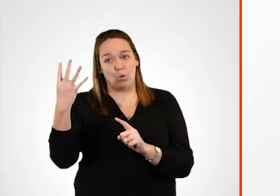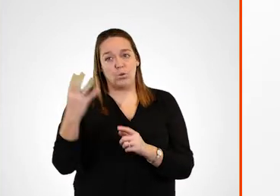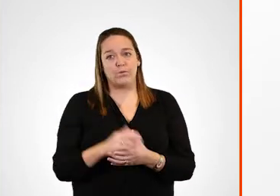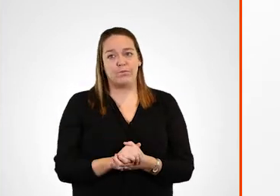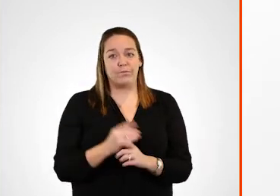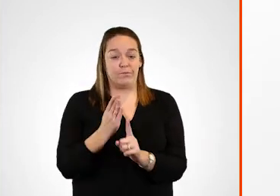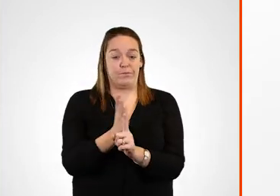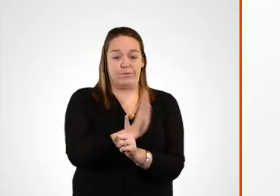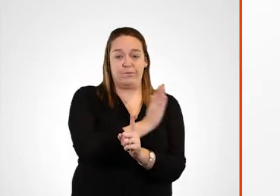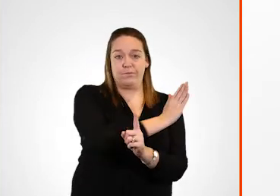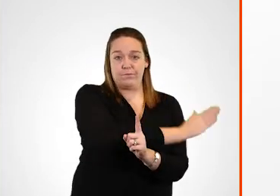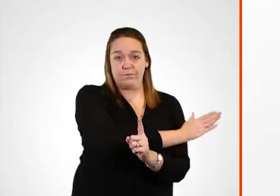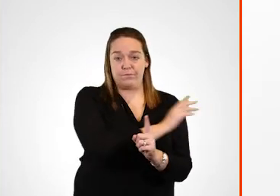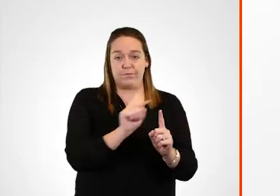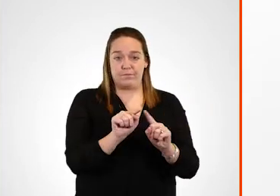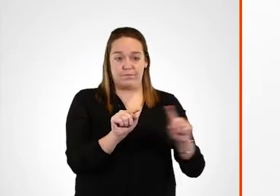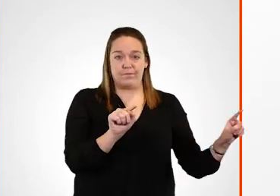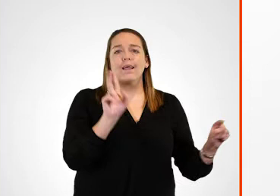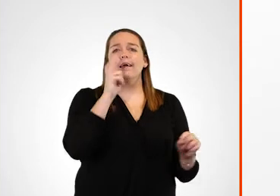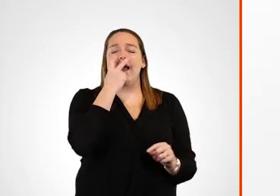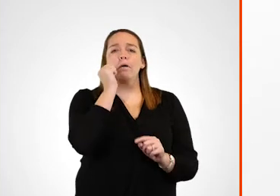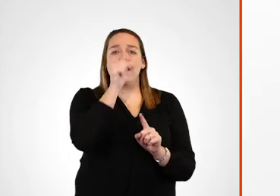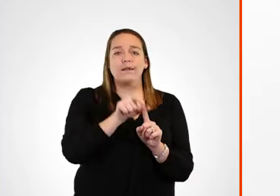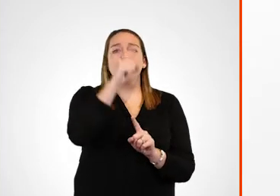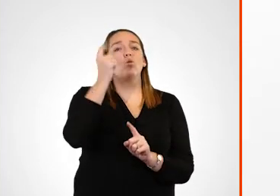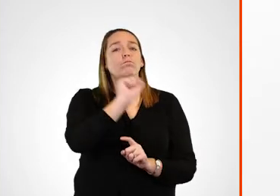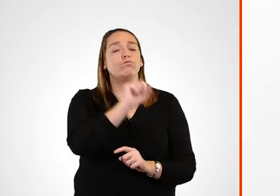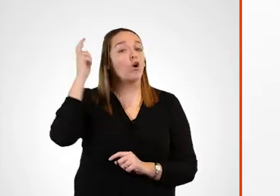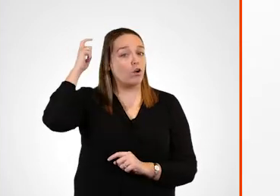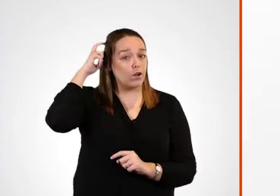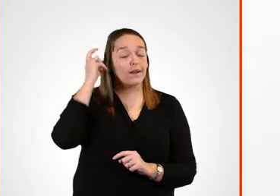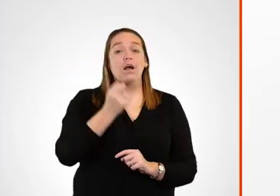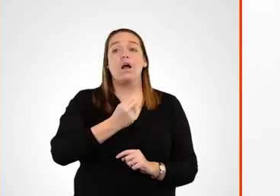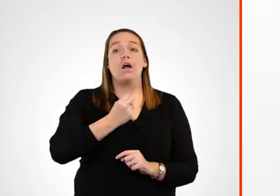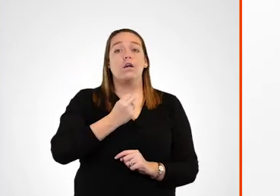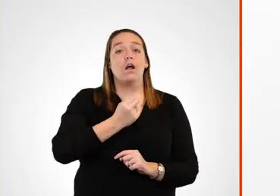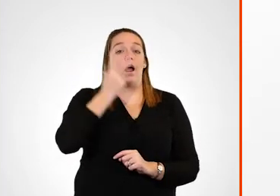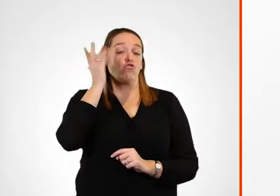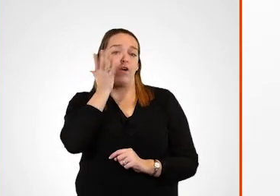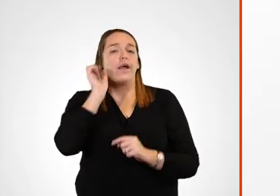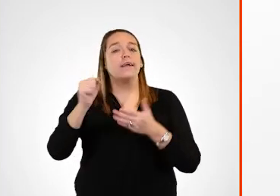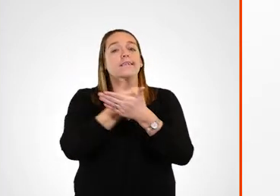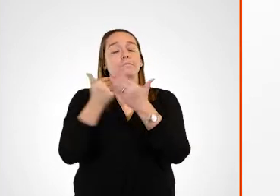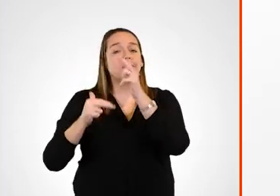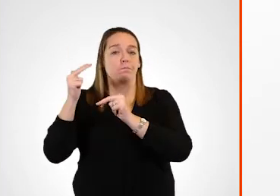The dark black columns are the cochlear implant users, the light grey are the typically developing children.